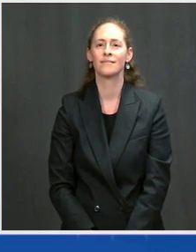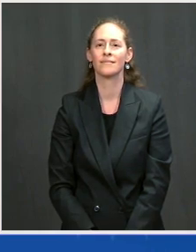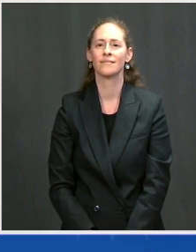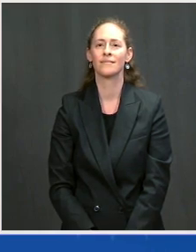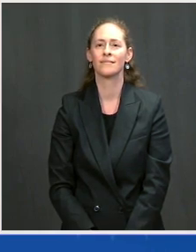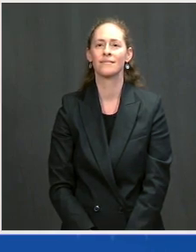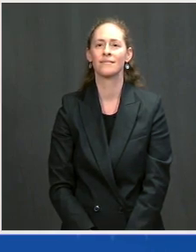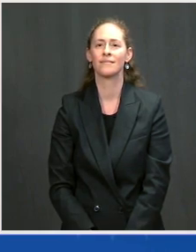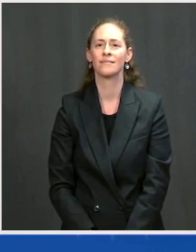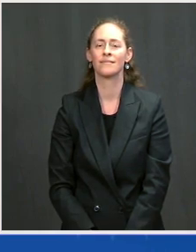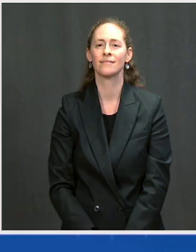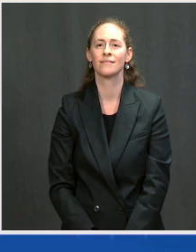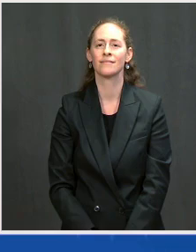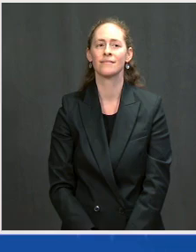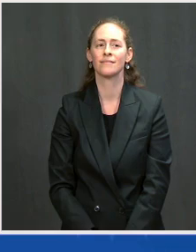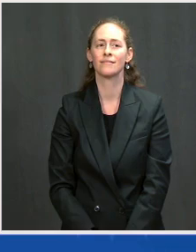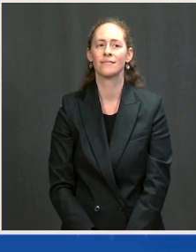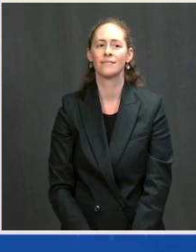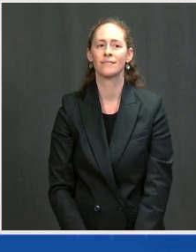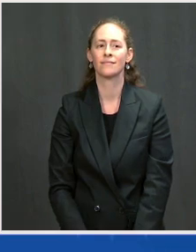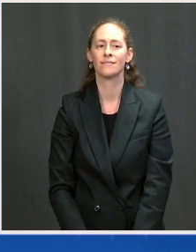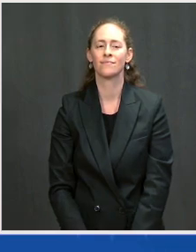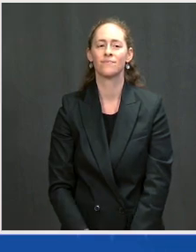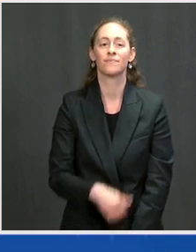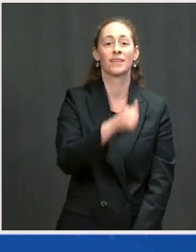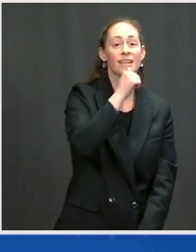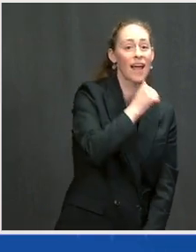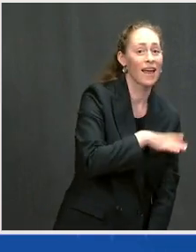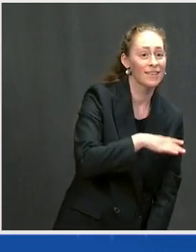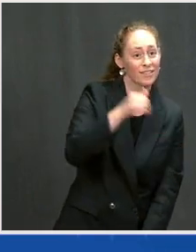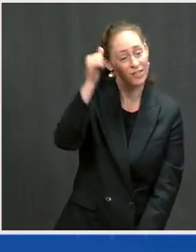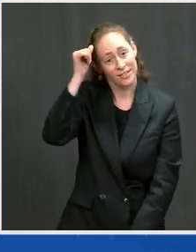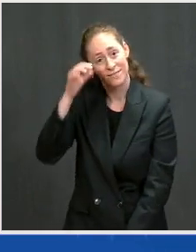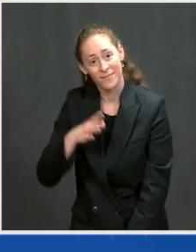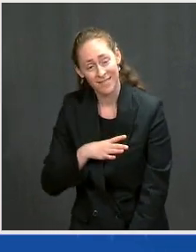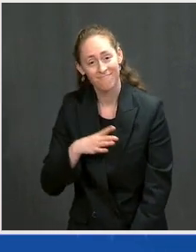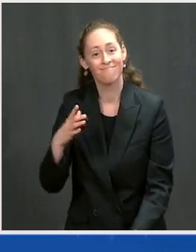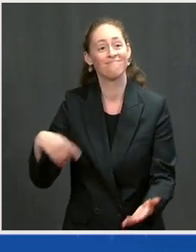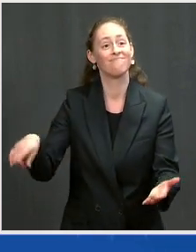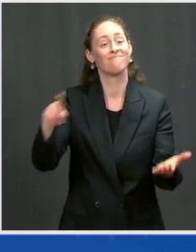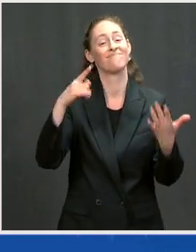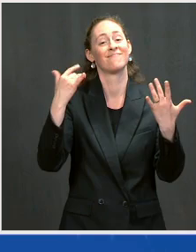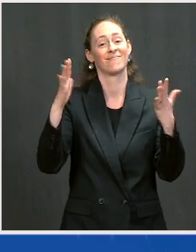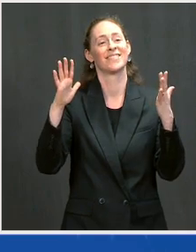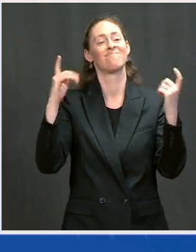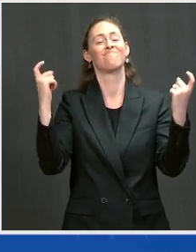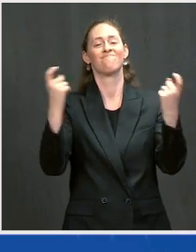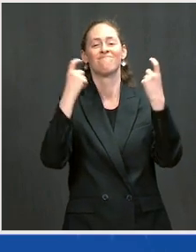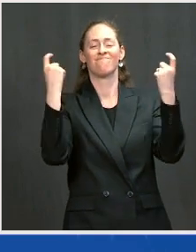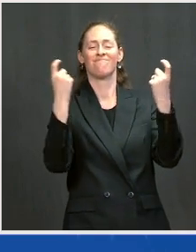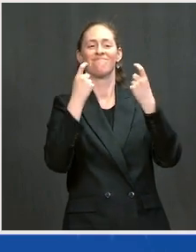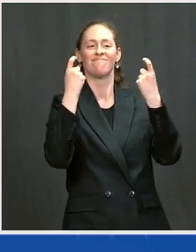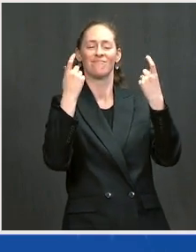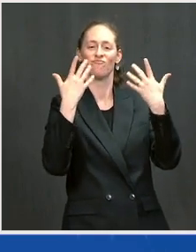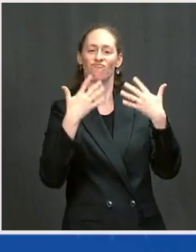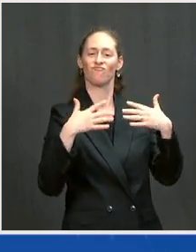Male Speaker: Ladies and gentlemen, please join me as we conclude today's ceremony, I would offer Colonel Plunkett you may be 94,